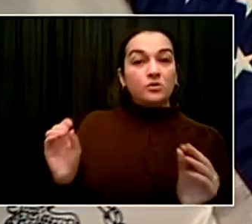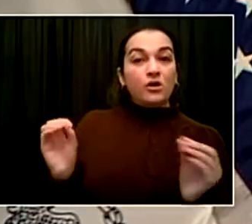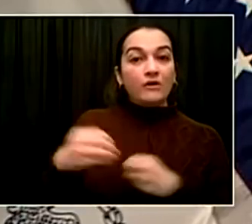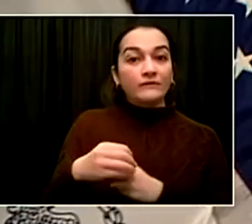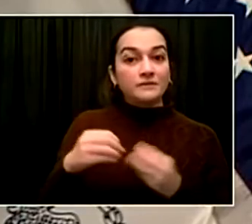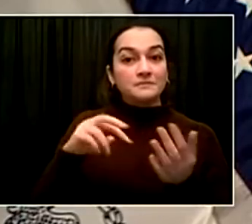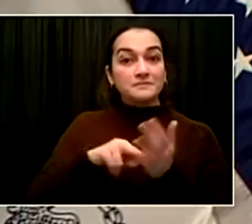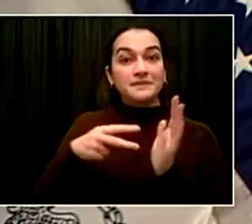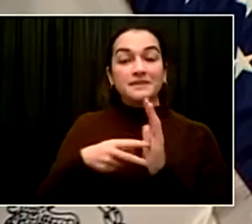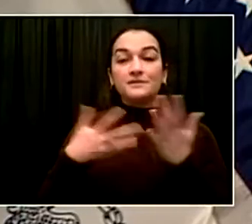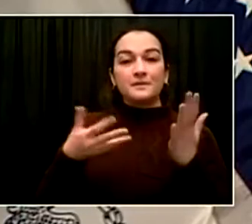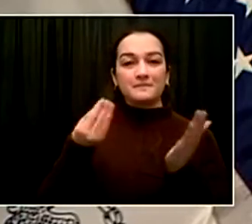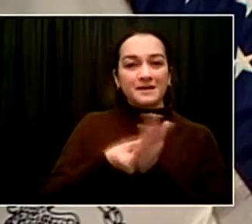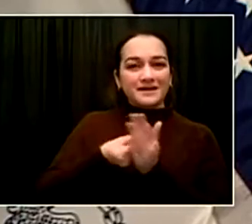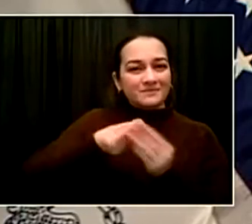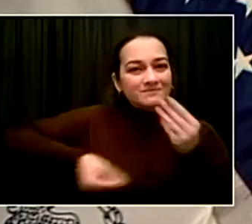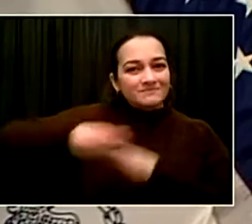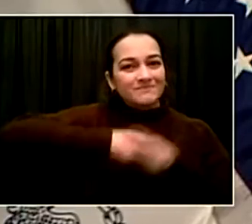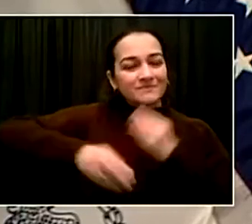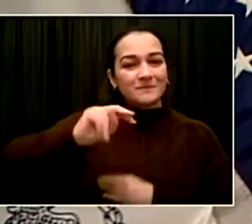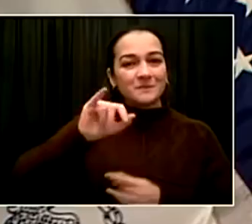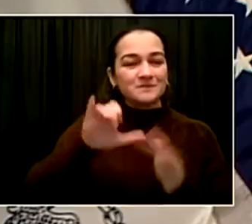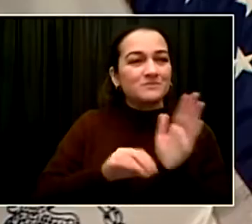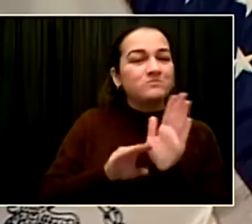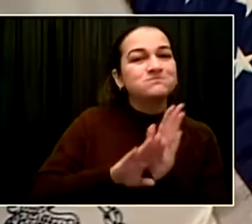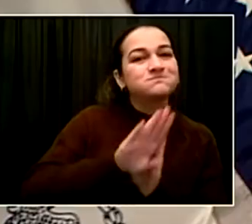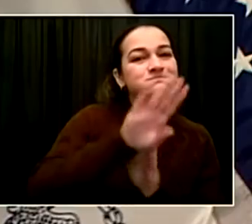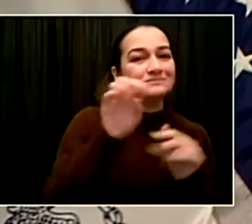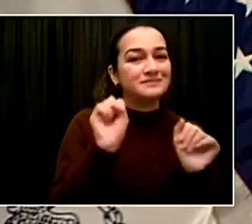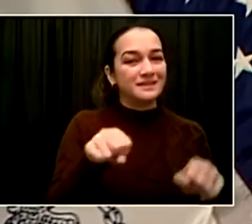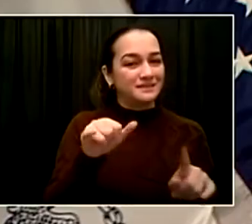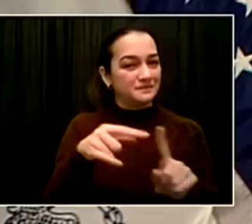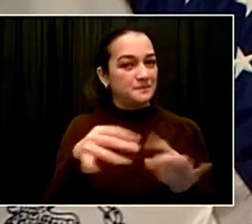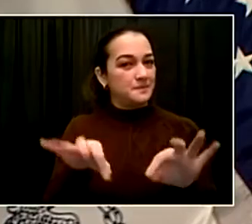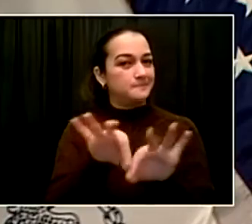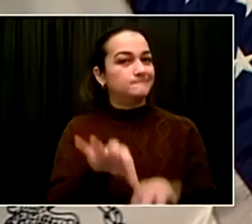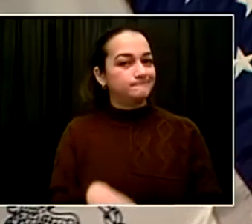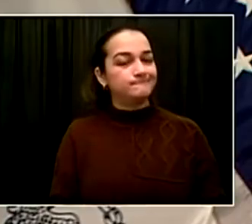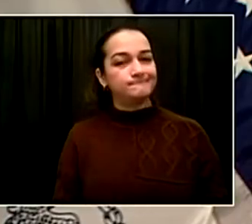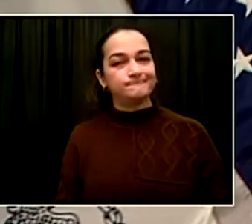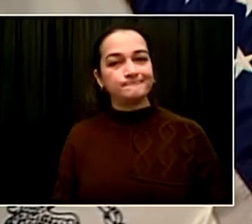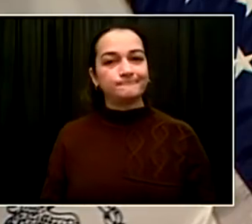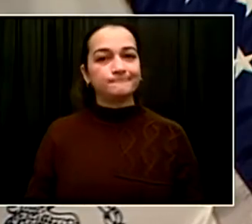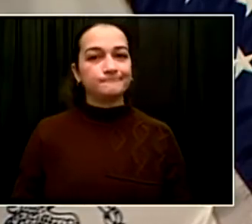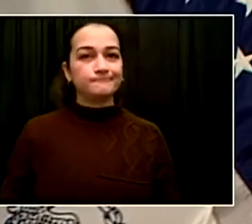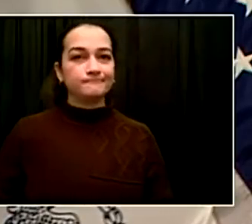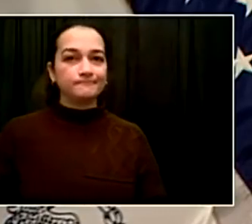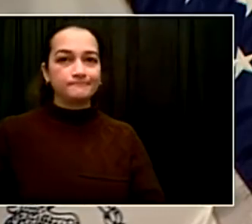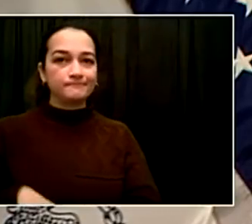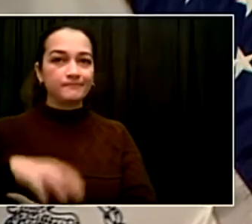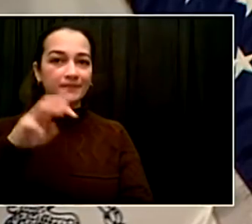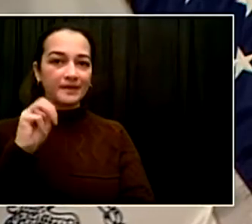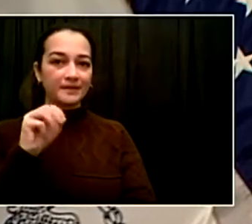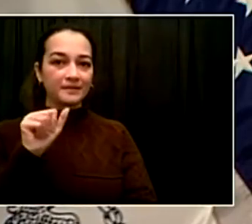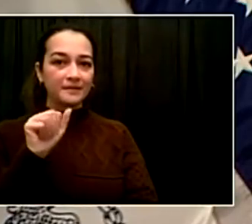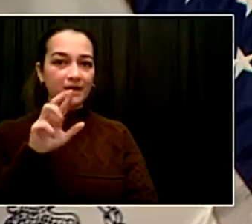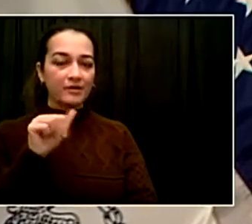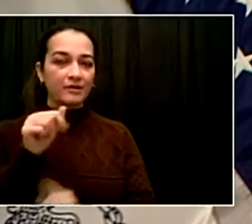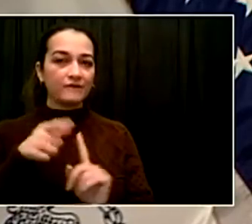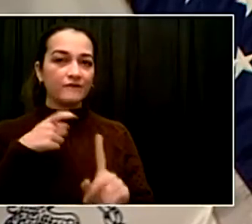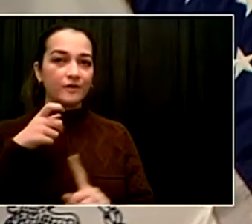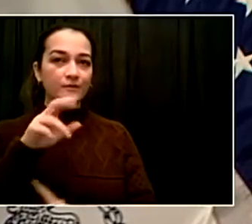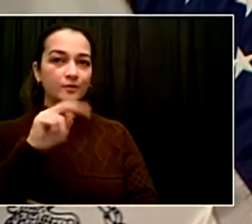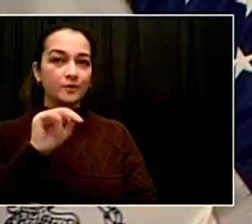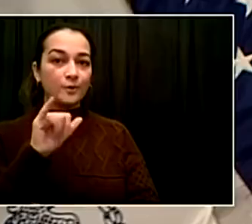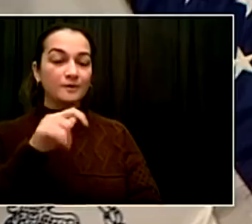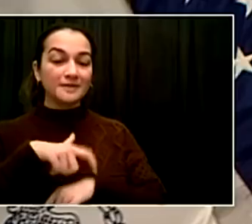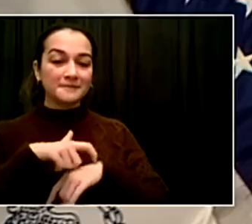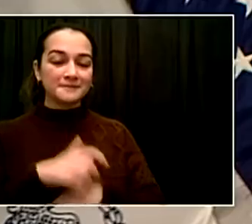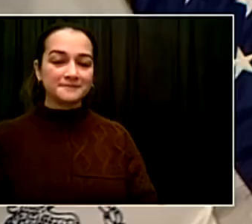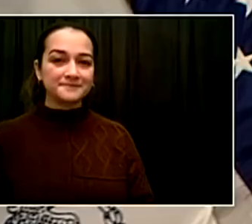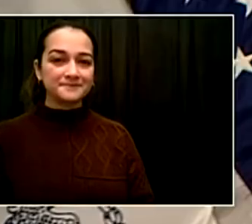WE NEED THEM MORE THAN EVER.